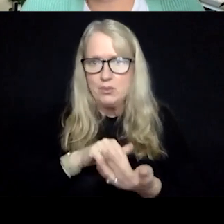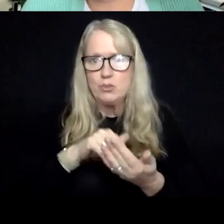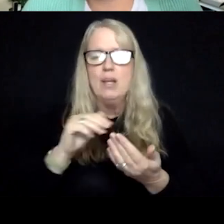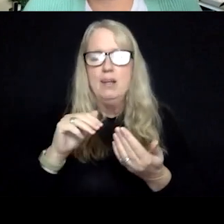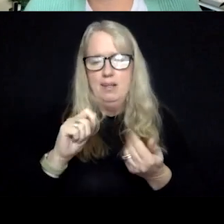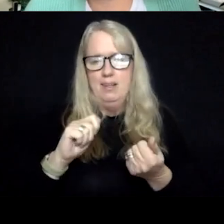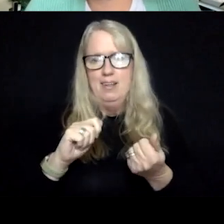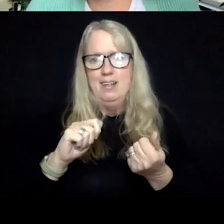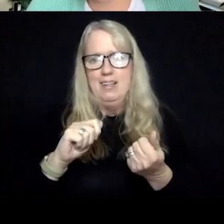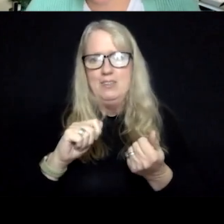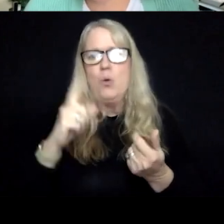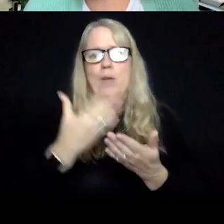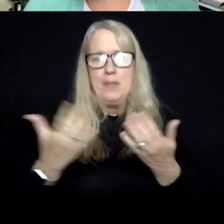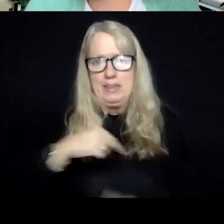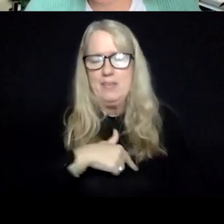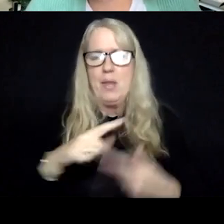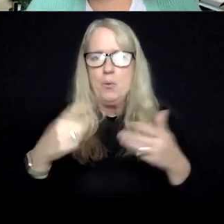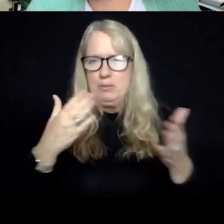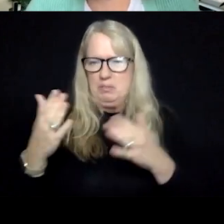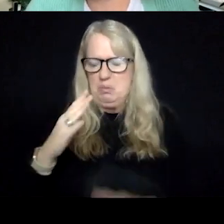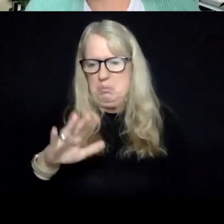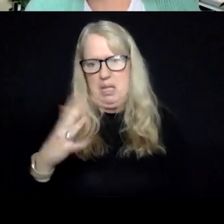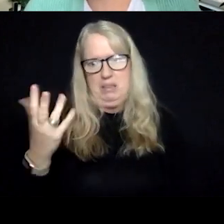THAT WE HAVE SERVED ABOUT SIX AND A HALF MILLION PEOPLE SINCE